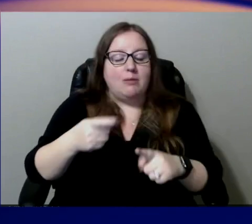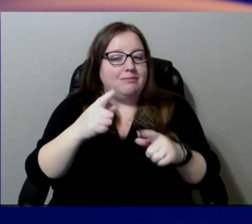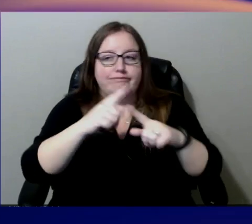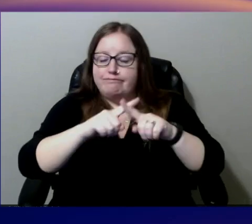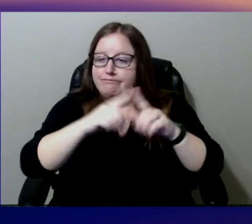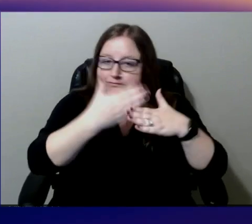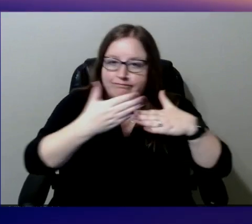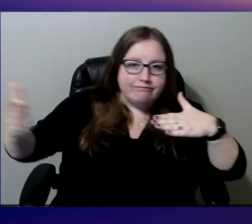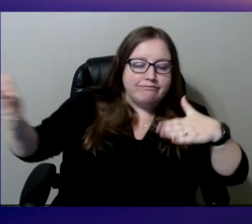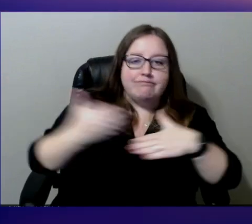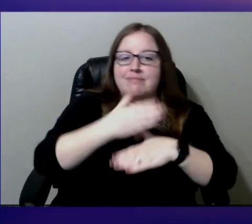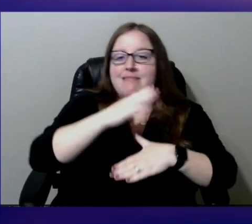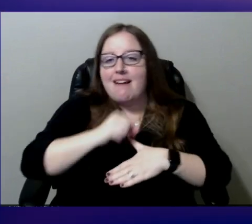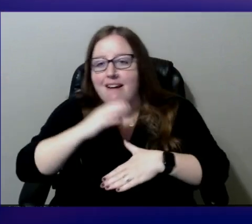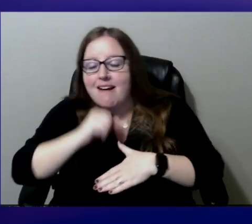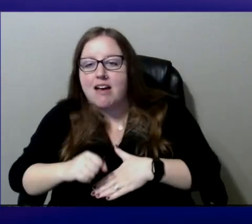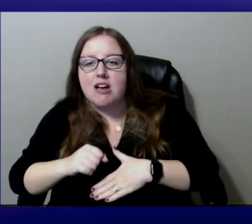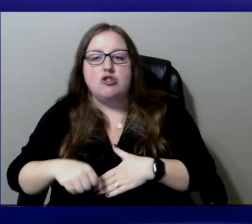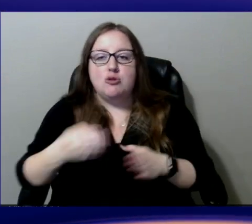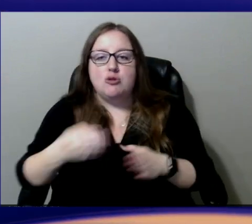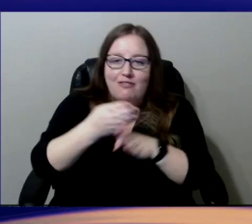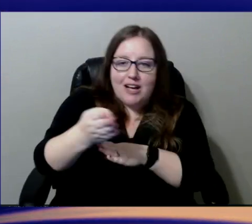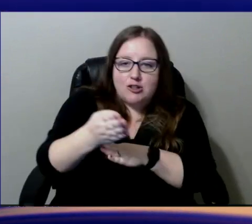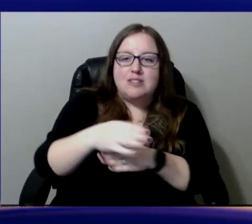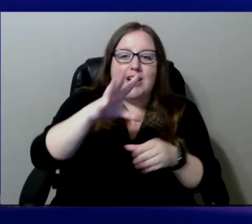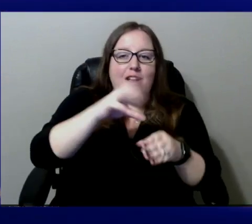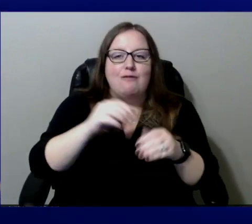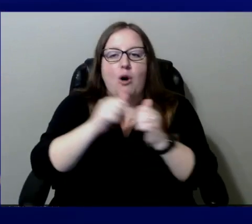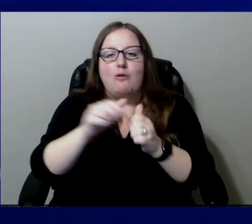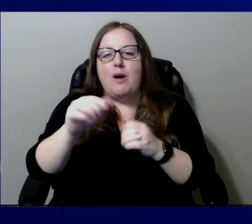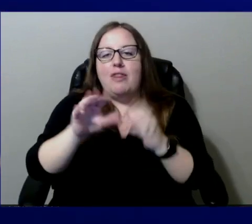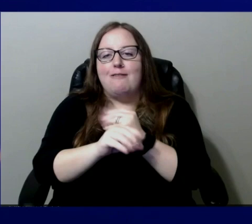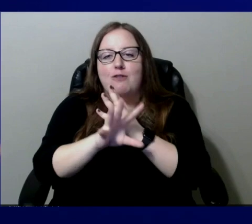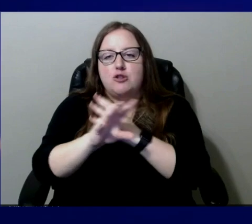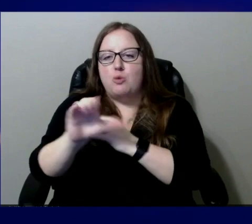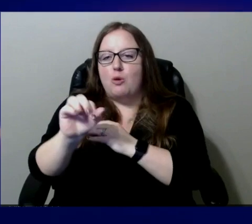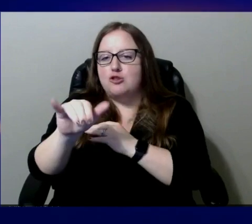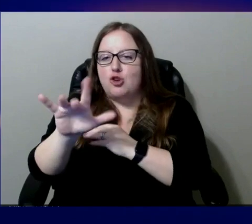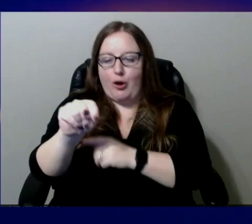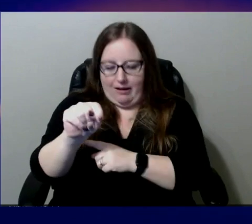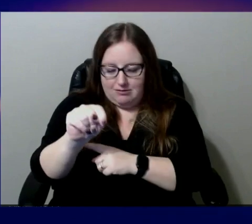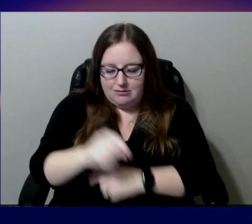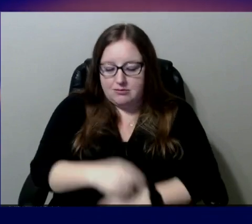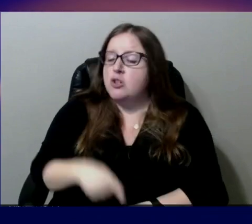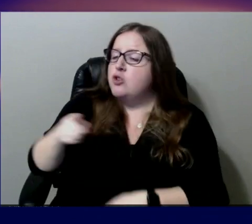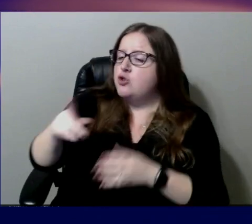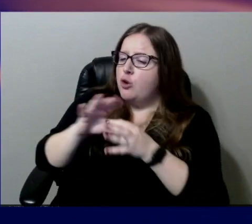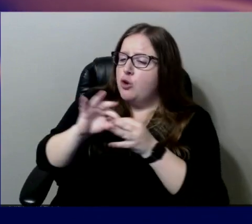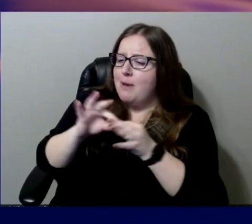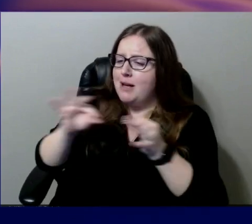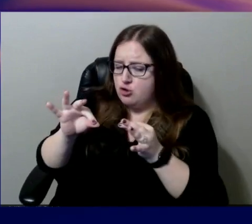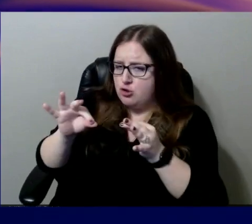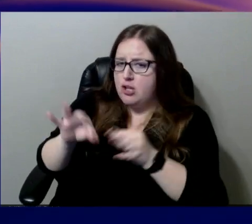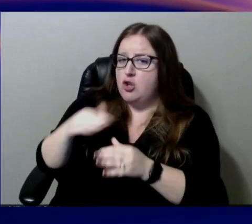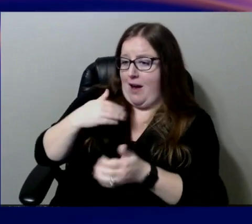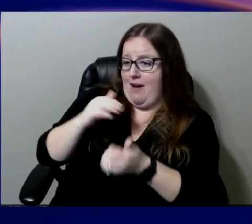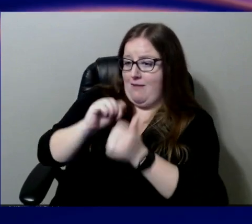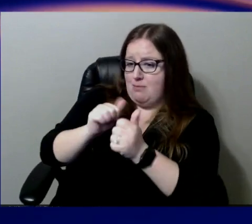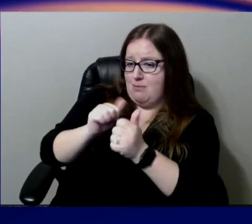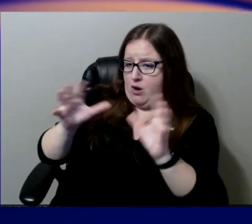participating every month in the virtual circuit. All right, so you mentioned leagues there and in the intro video it mentioned program things.